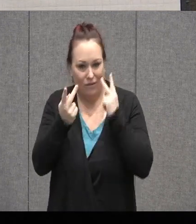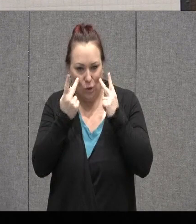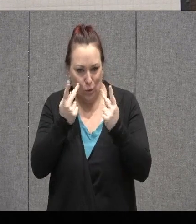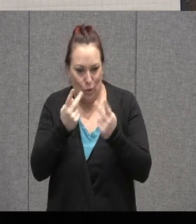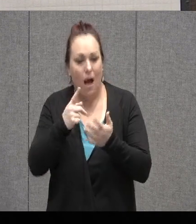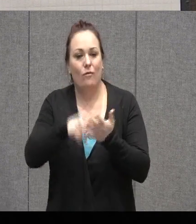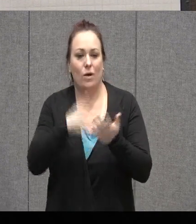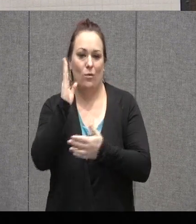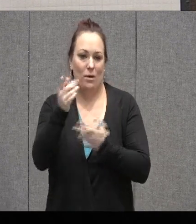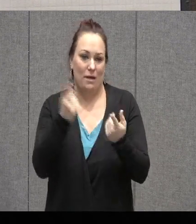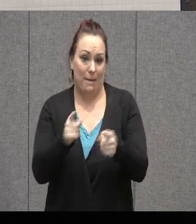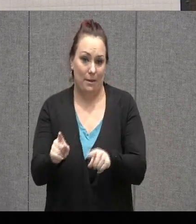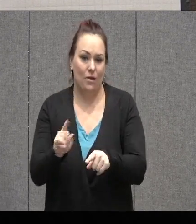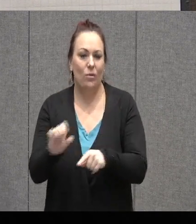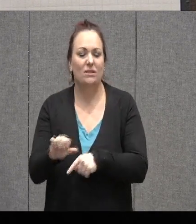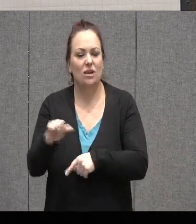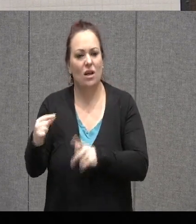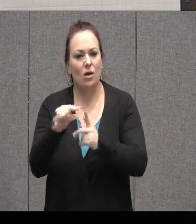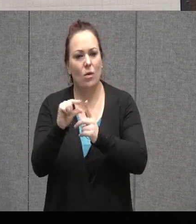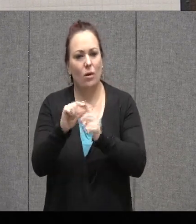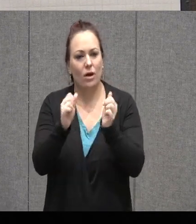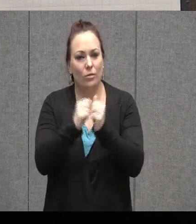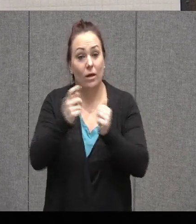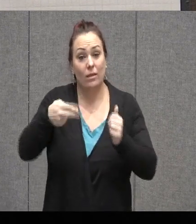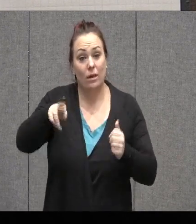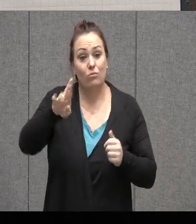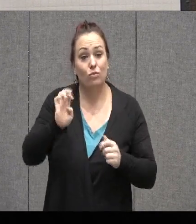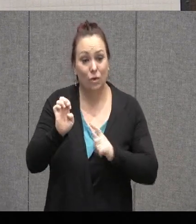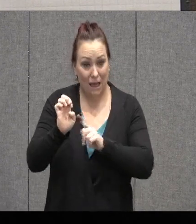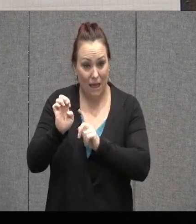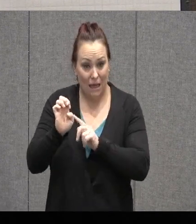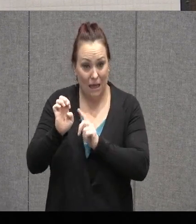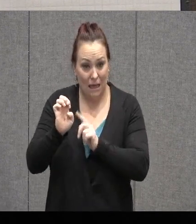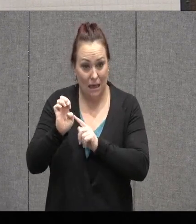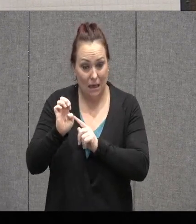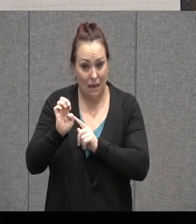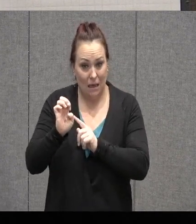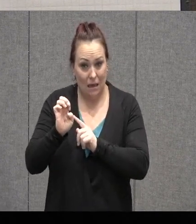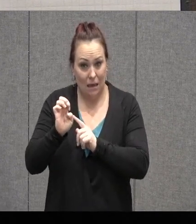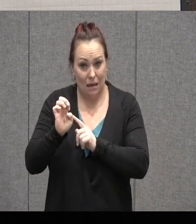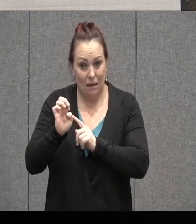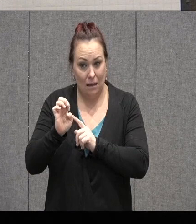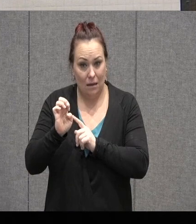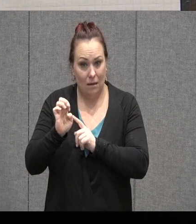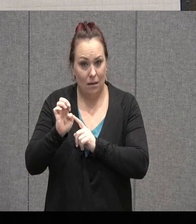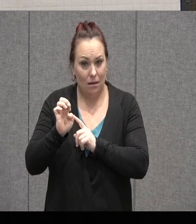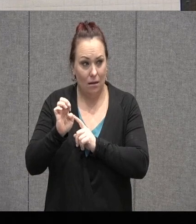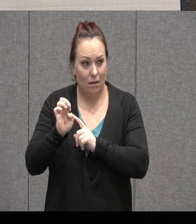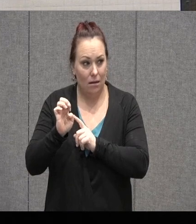What's another pre word? Hm. How about prepare?